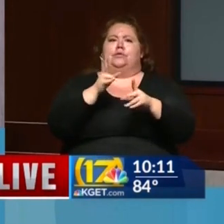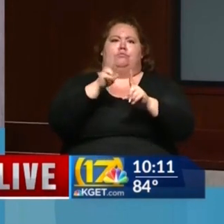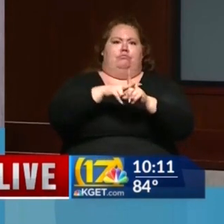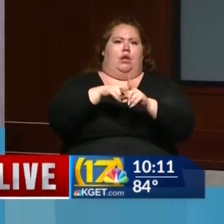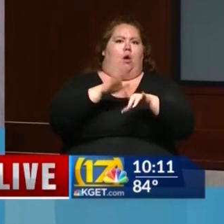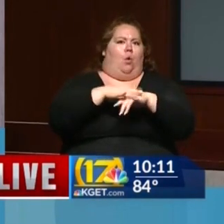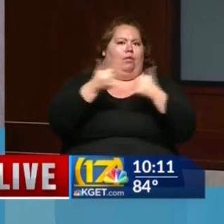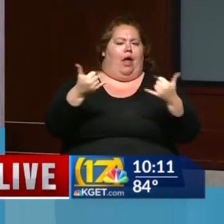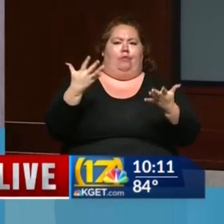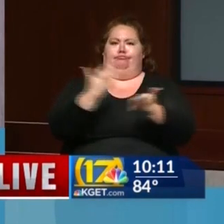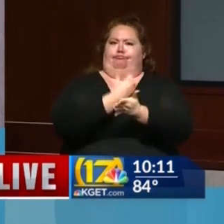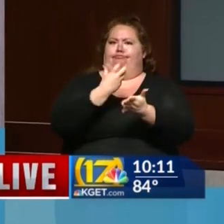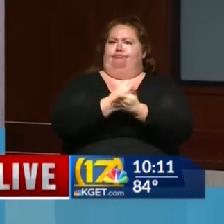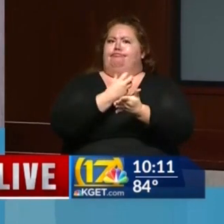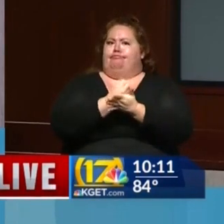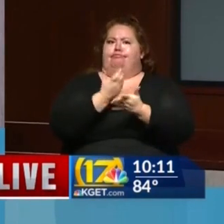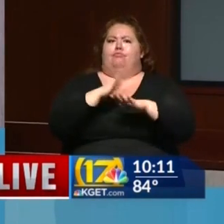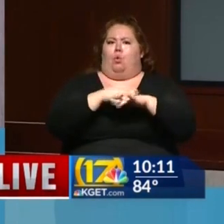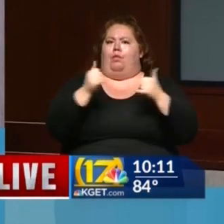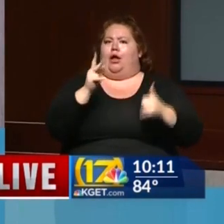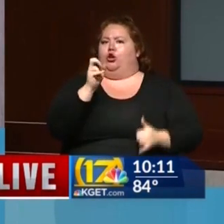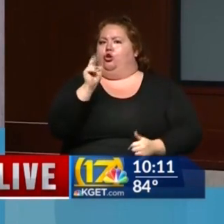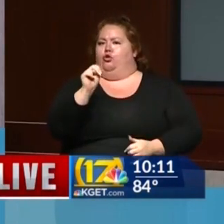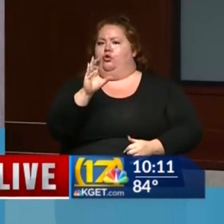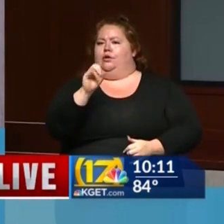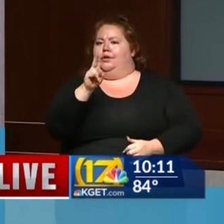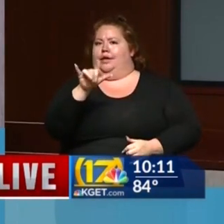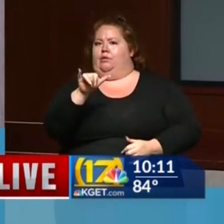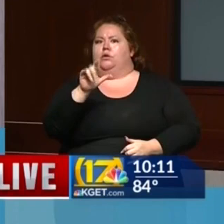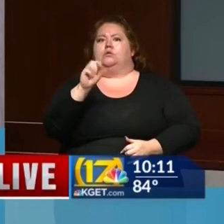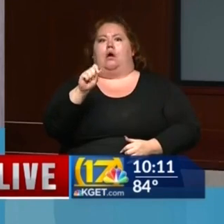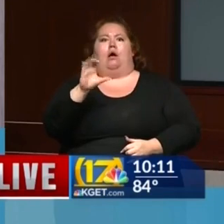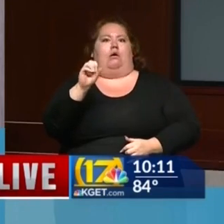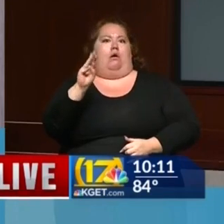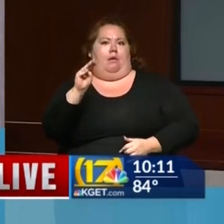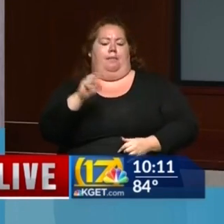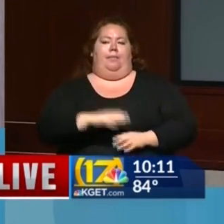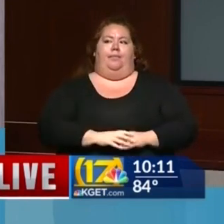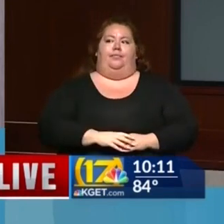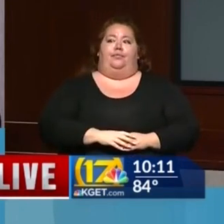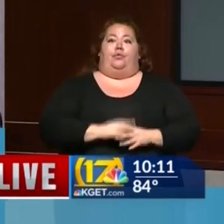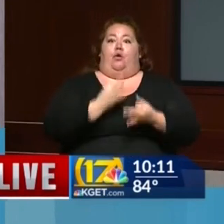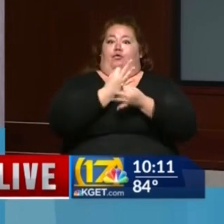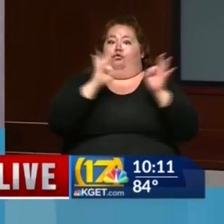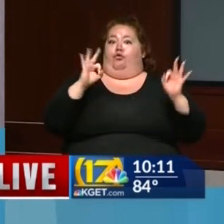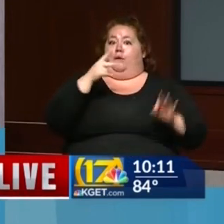ONLINE. IT'S EASY TO DO. TAKE ADVANTAGE OF THIS PROGRAM